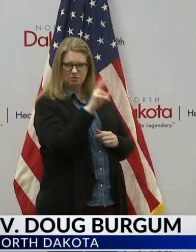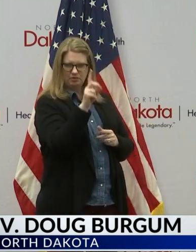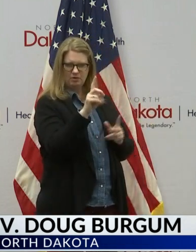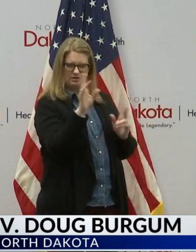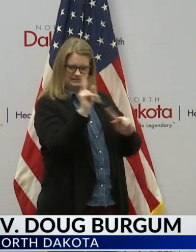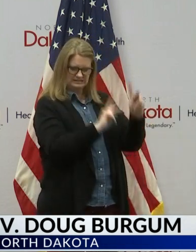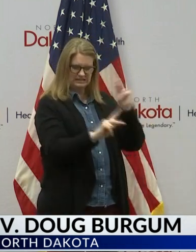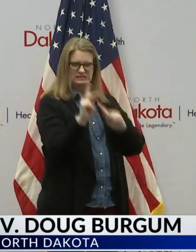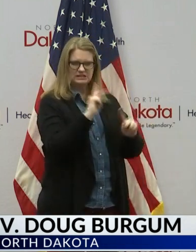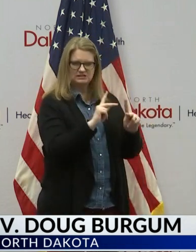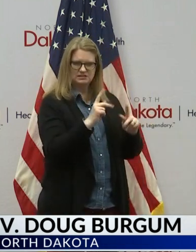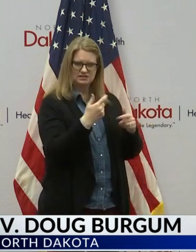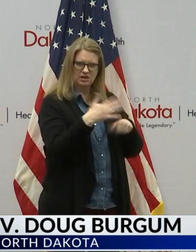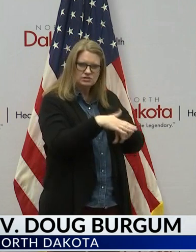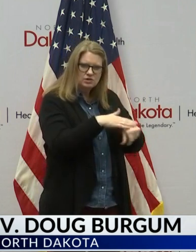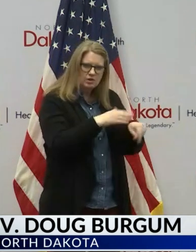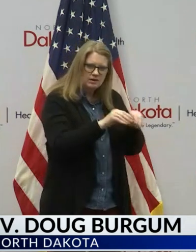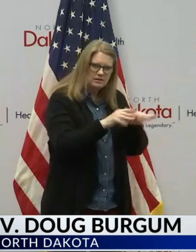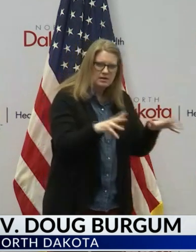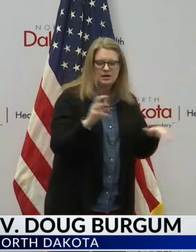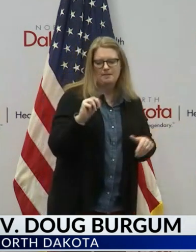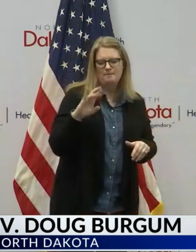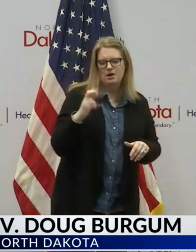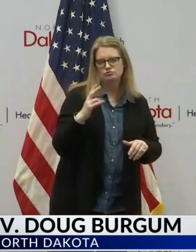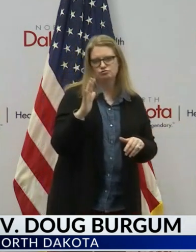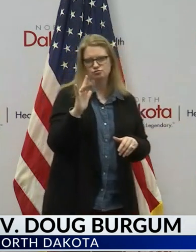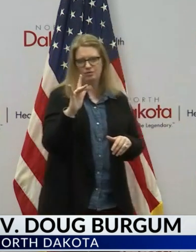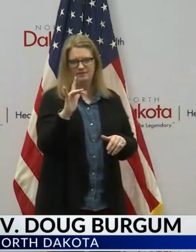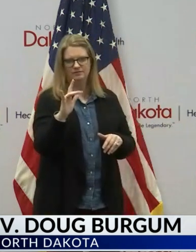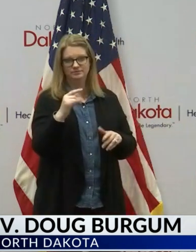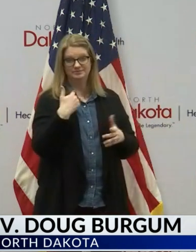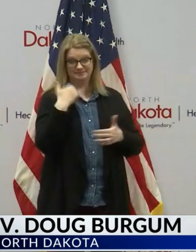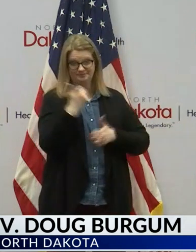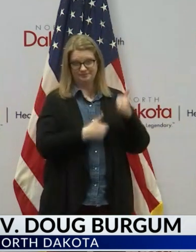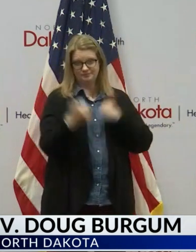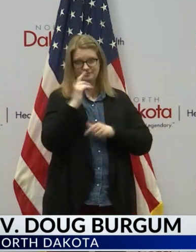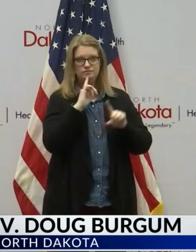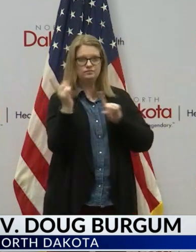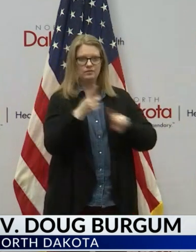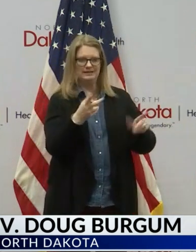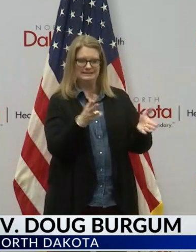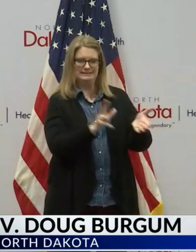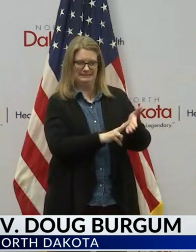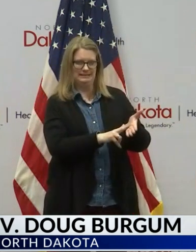YOU KNOW INCREDIBLY GRATEFUL THAT NORTH DAKOTA IS ON THE